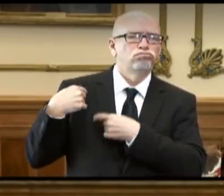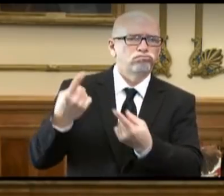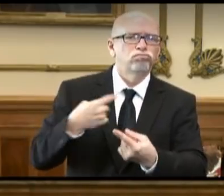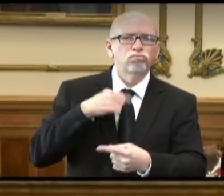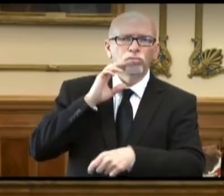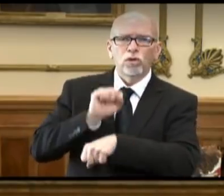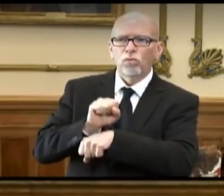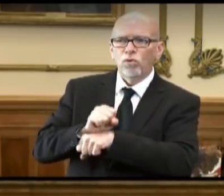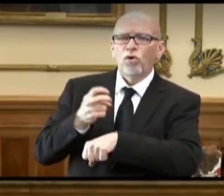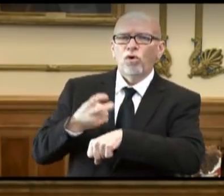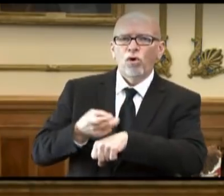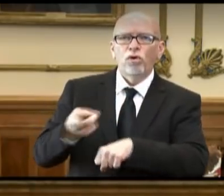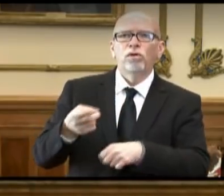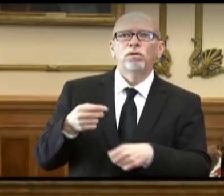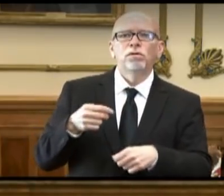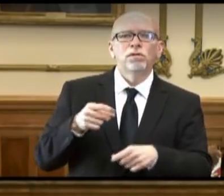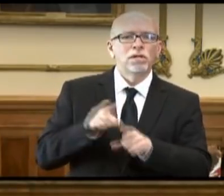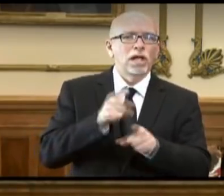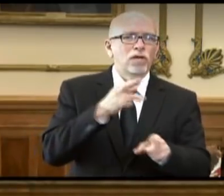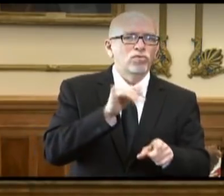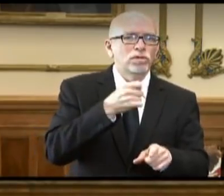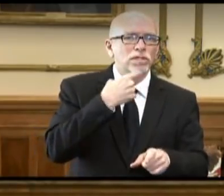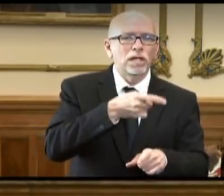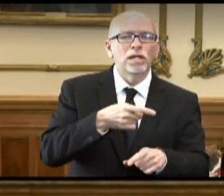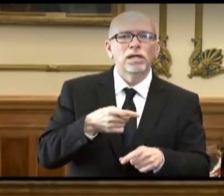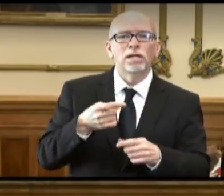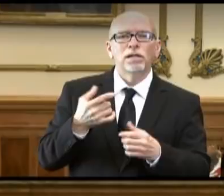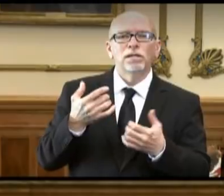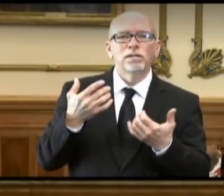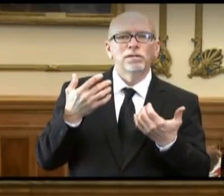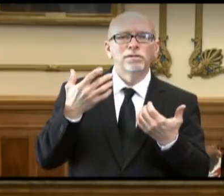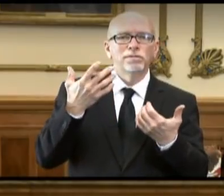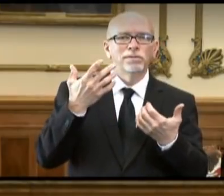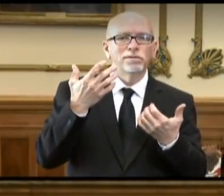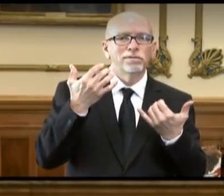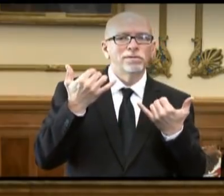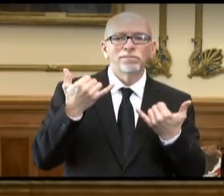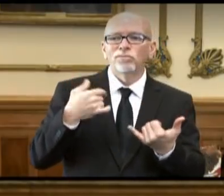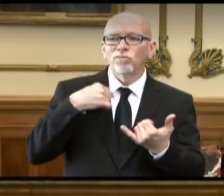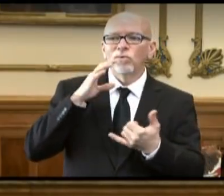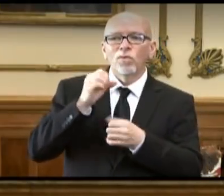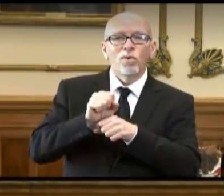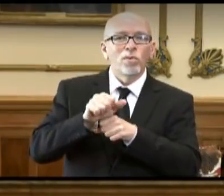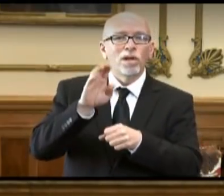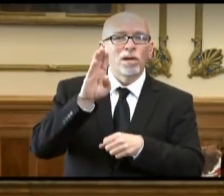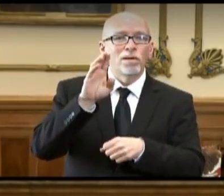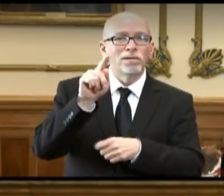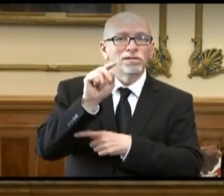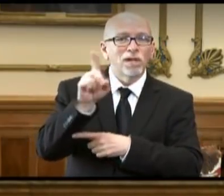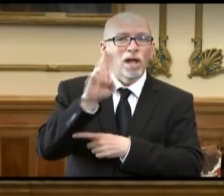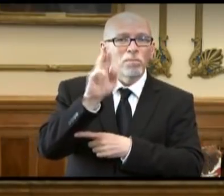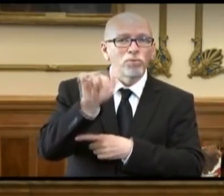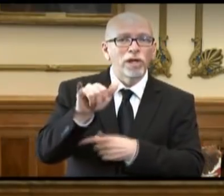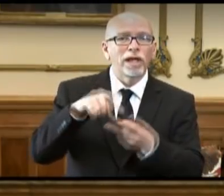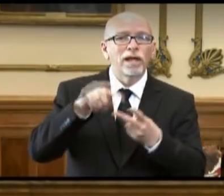AND KRISTIN MARCUCCILLI. THIS TEAM WILL WORK HARD. WE ALWAYS HAVE.